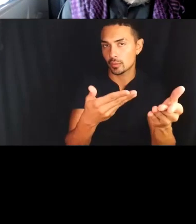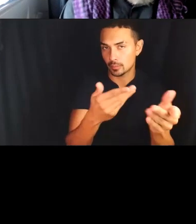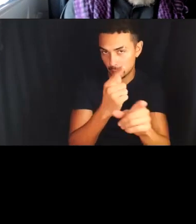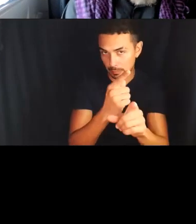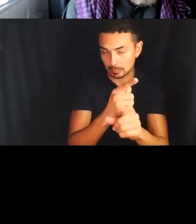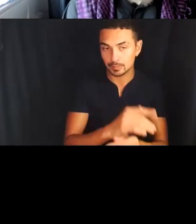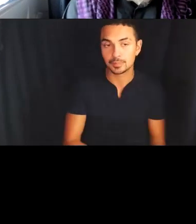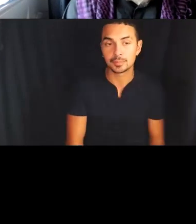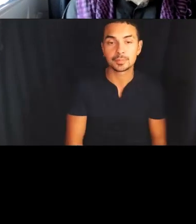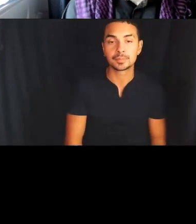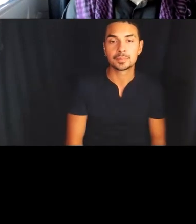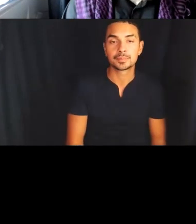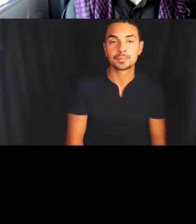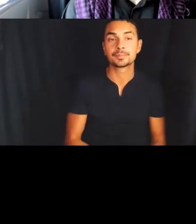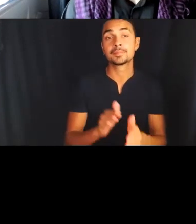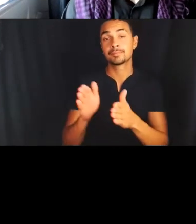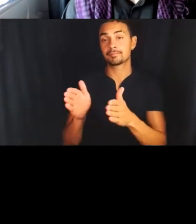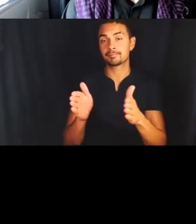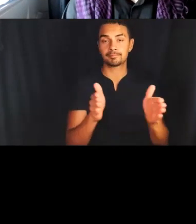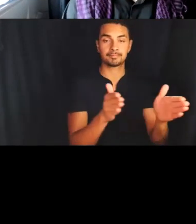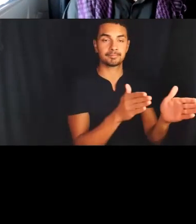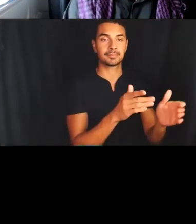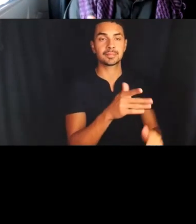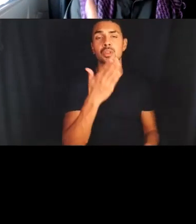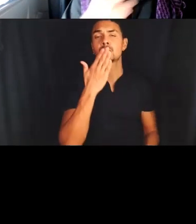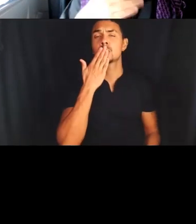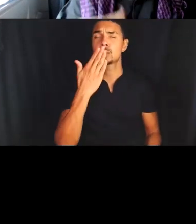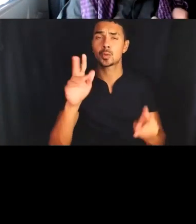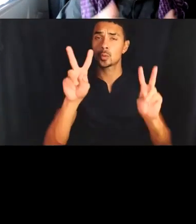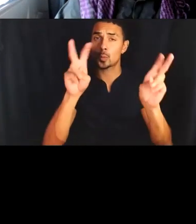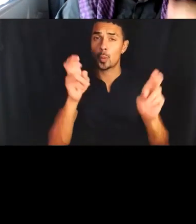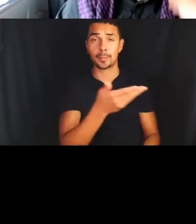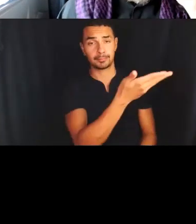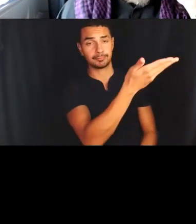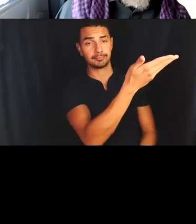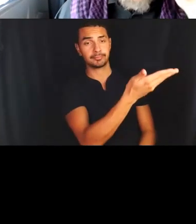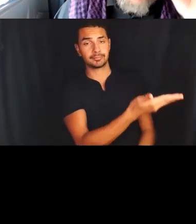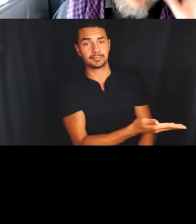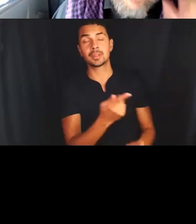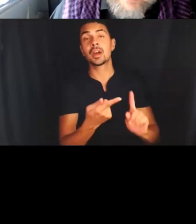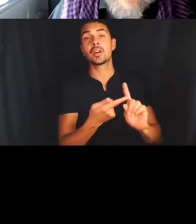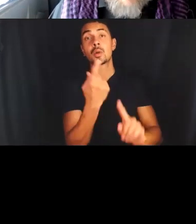So on the next slide there's a really great quote, and this actually came from one of the community sessions,